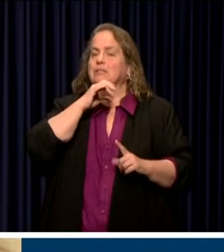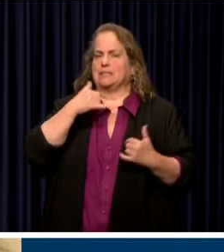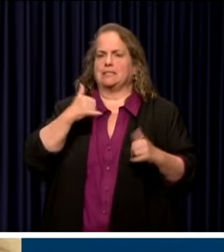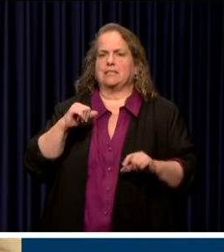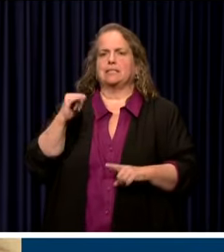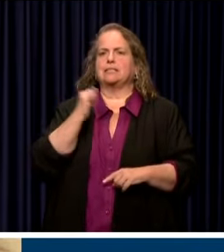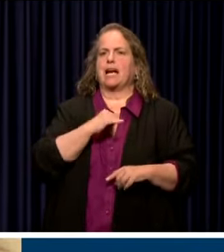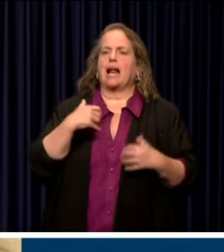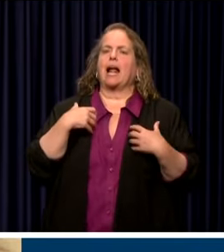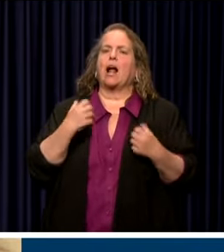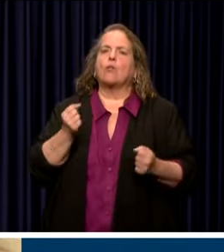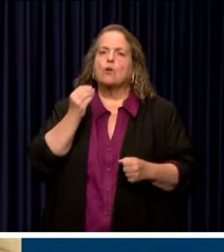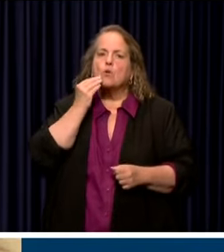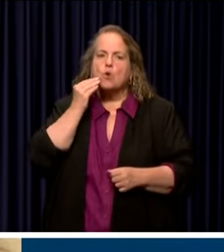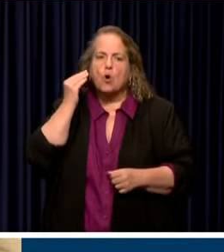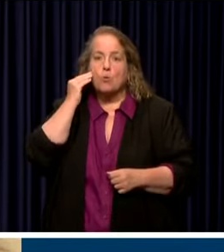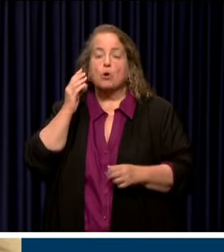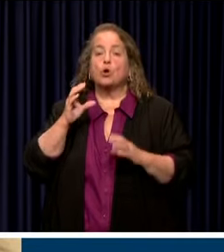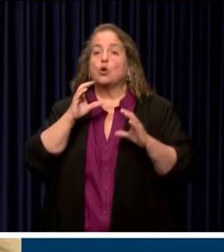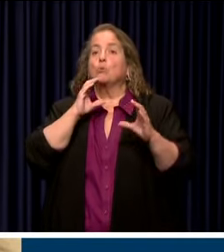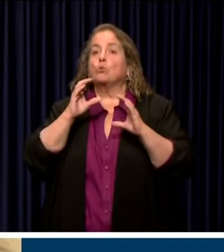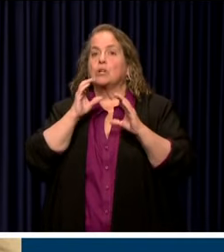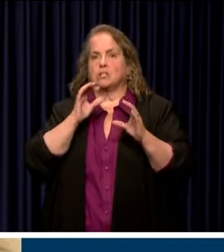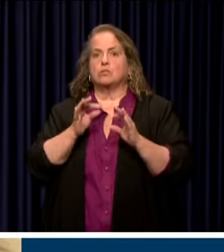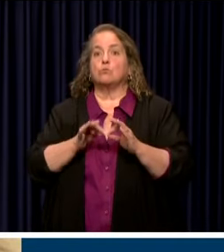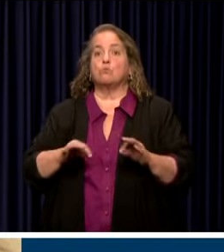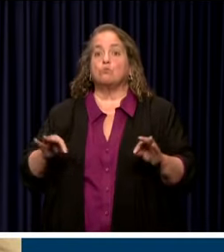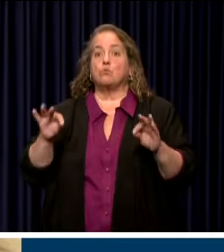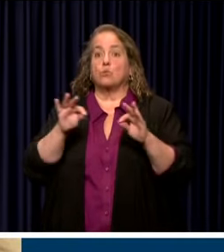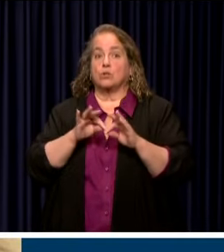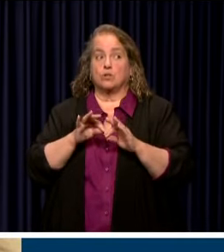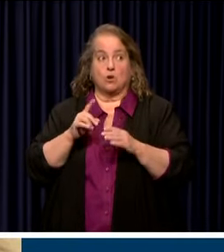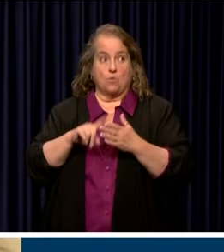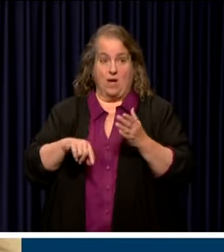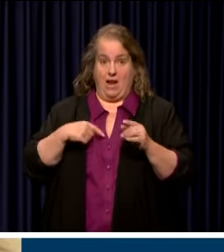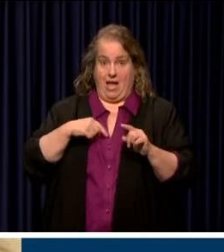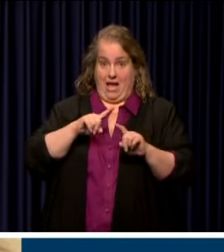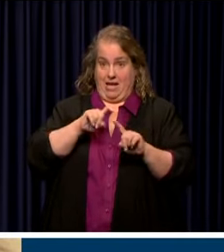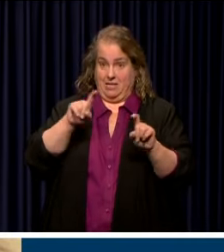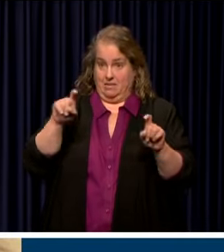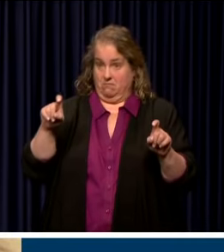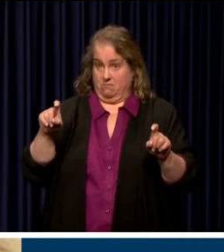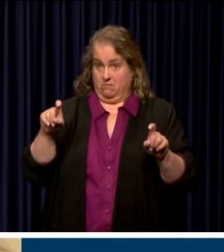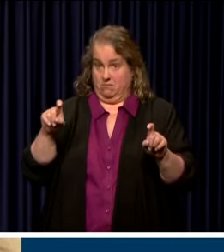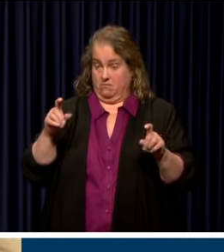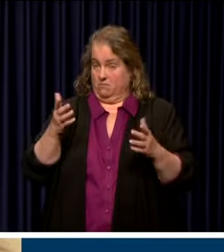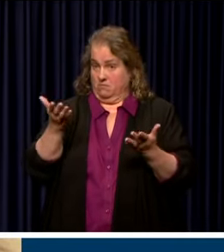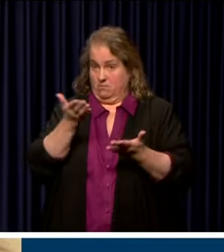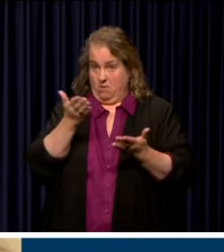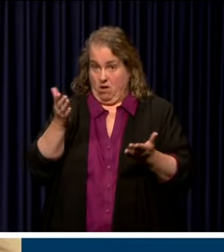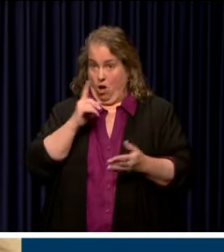SO MANY DIFFERENT THINGS THAT WE'RE MISSING. BUT YOU KNOW WHAT?